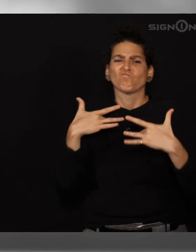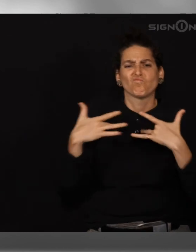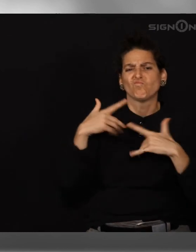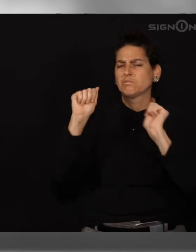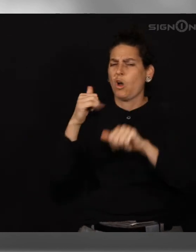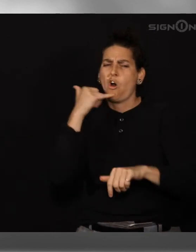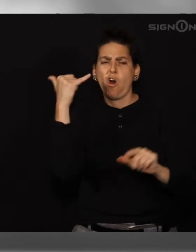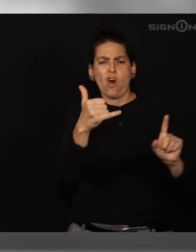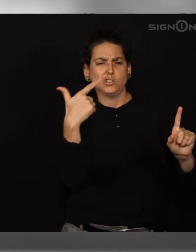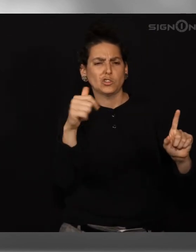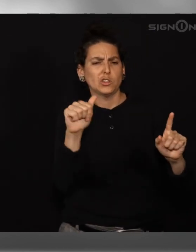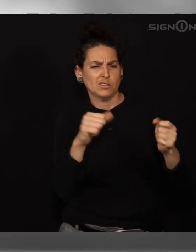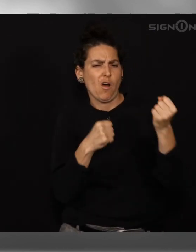If you have trouble registering to vote,